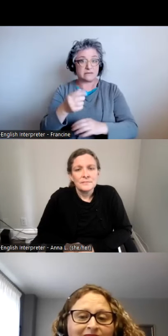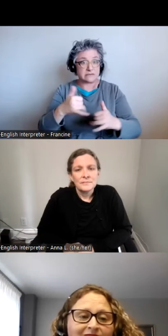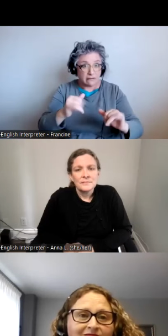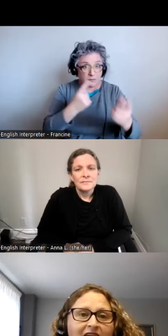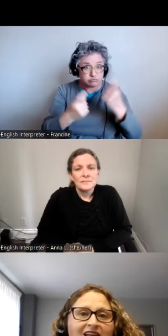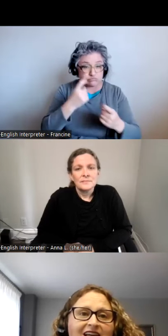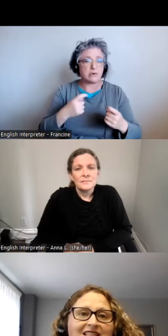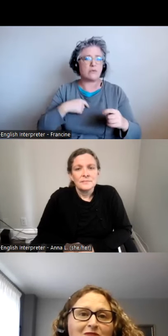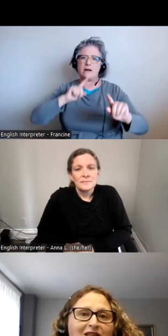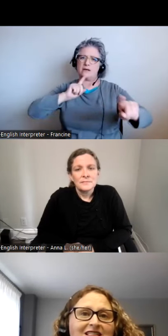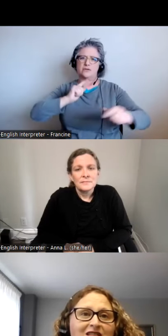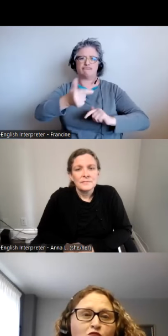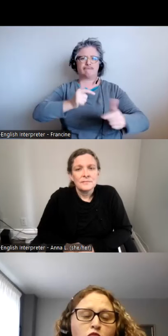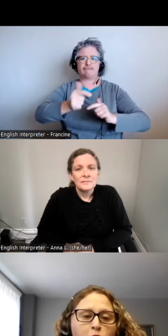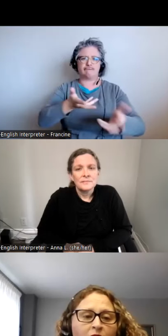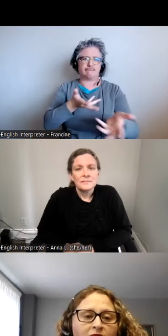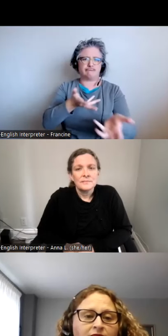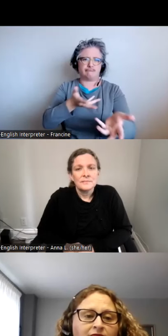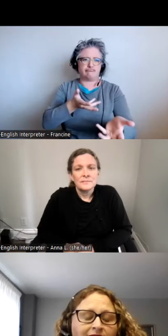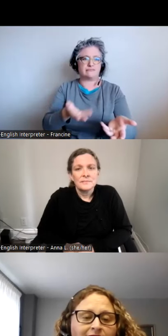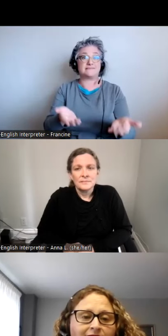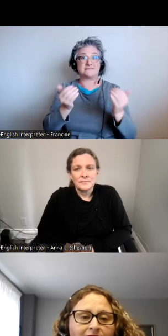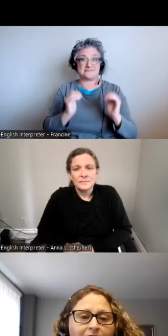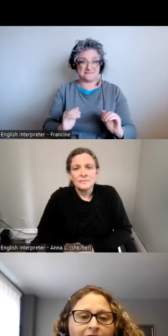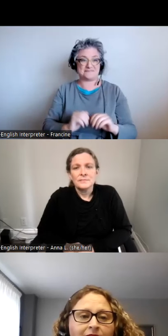I am here today to have an open and judgement, free discussion about infants, children, and teens, getting the Covid Vaccine and about to have conversation about pregnant and Breastfeeding Individuals and the Covid Vaccine and I Will, also at the End answer, any Remaining questions about the